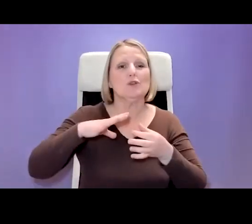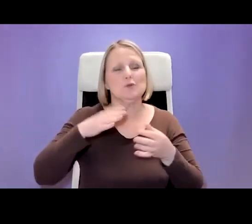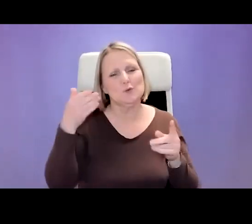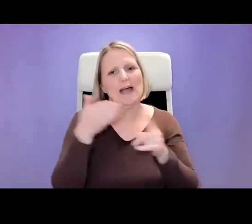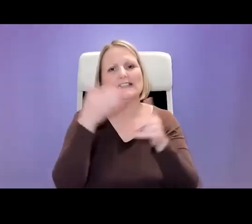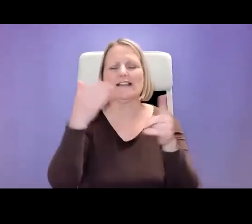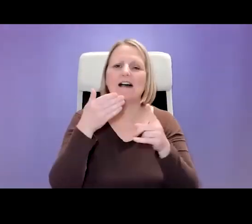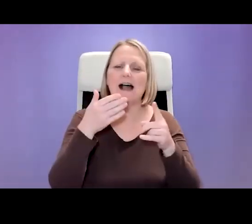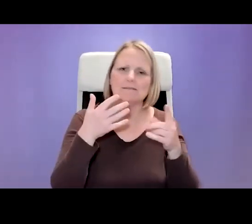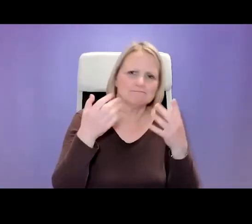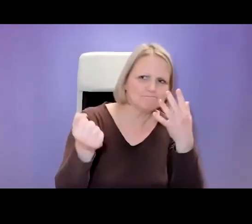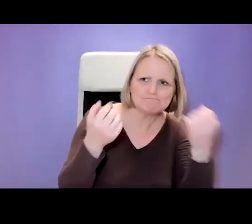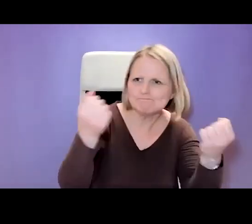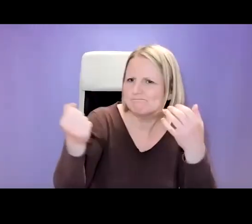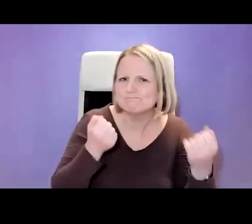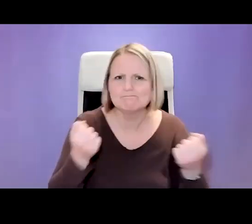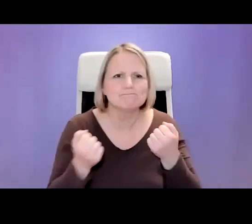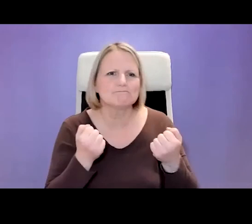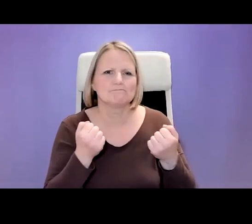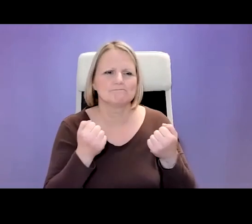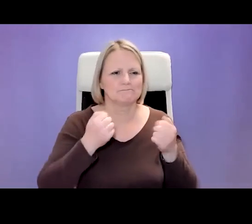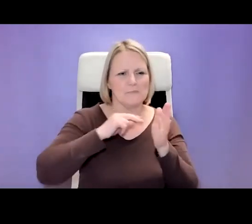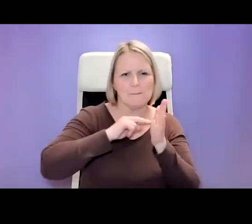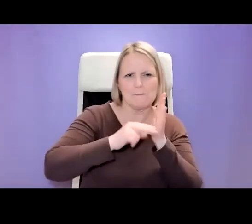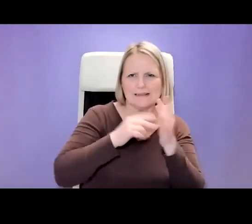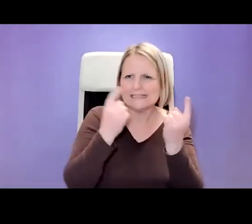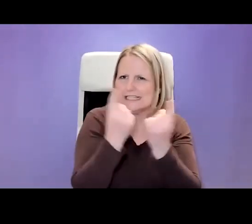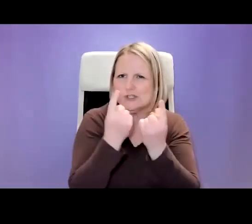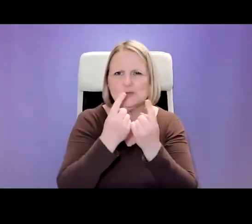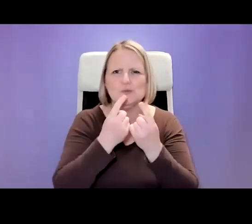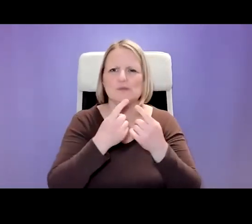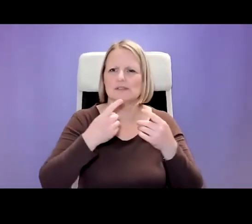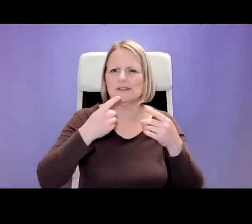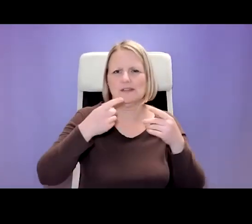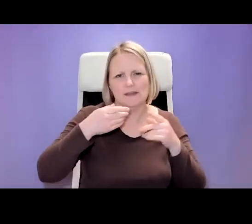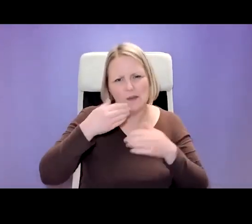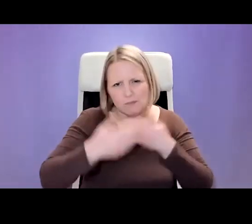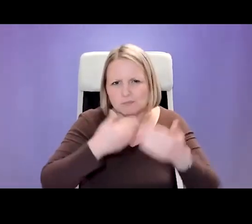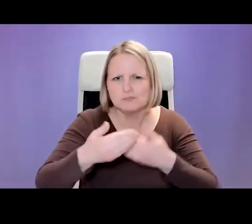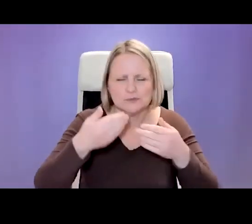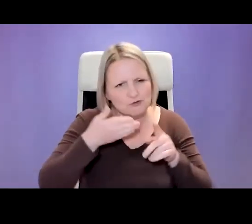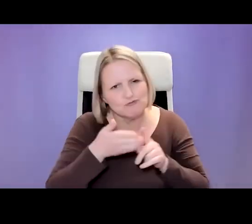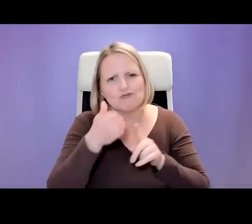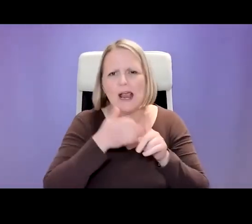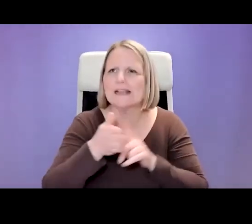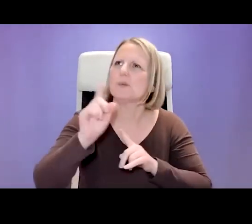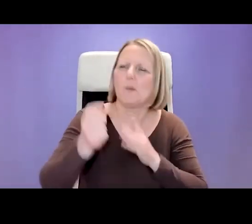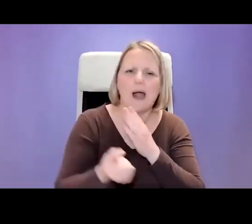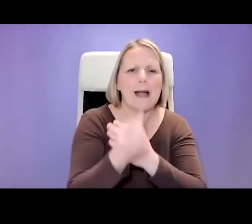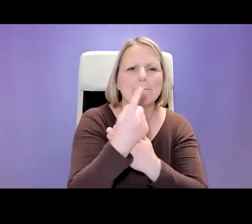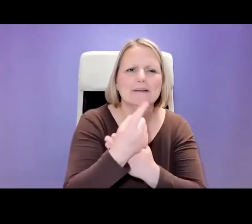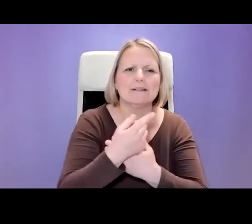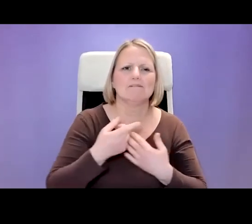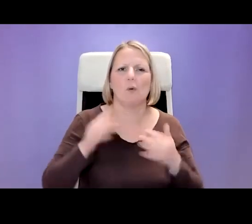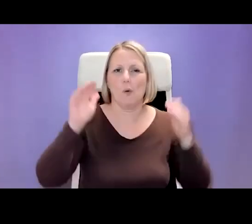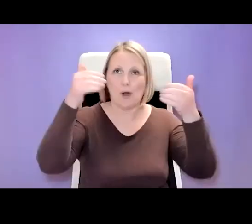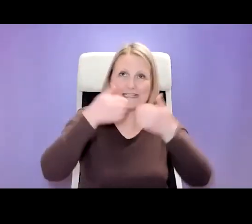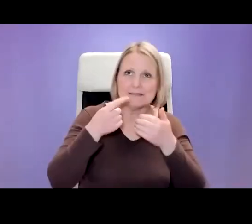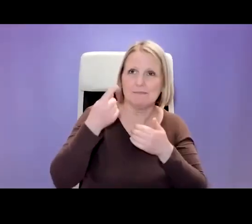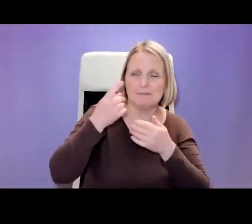strategic issues, emerging trends, topics, questions, methodologies in the field of autism and theology, and therefore we organise this conference."